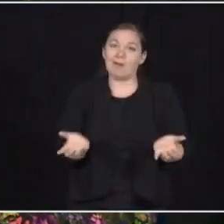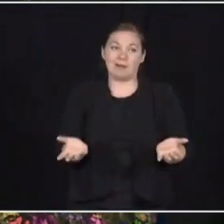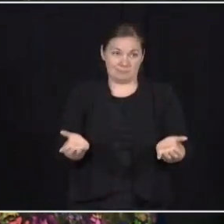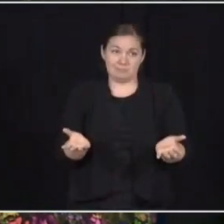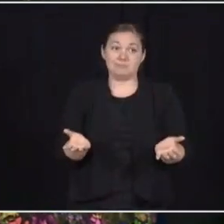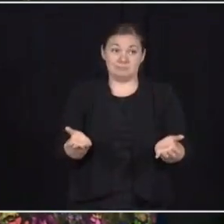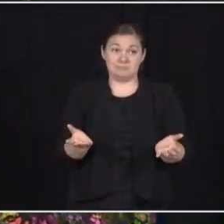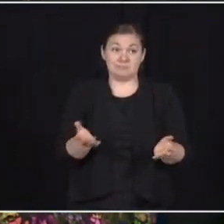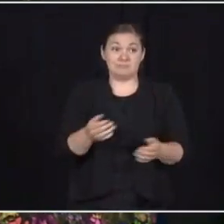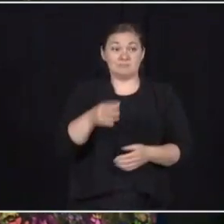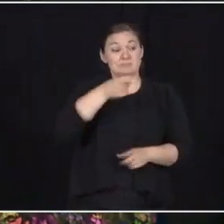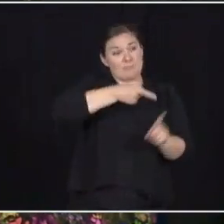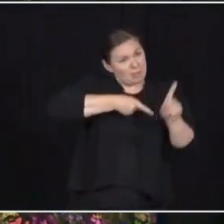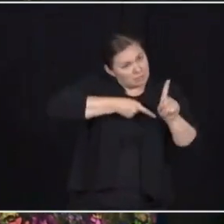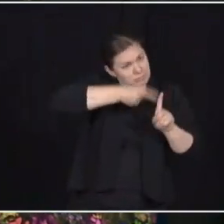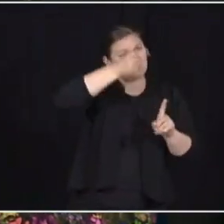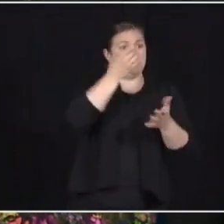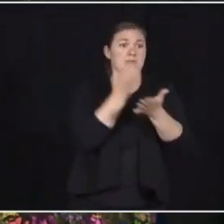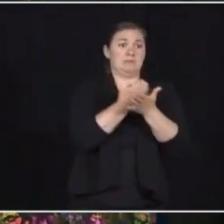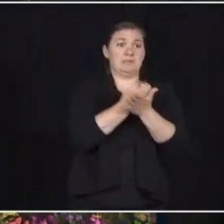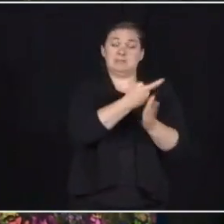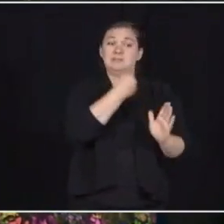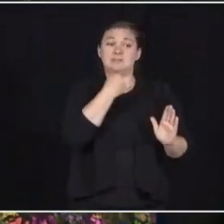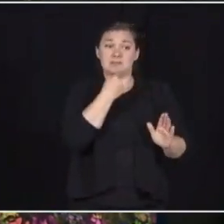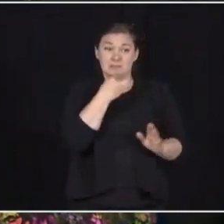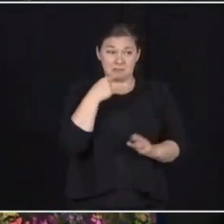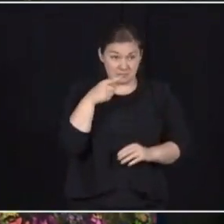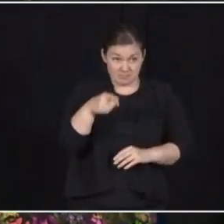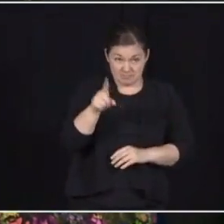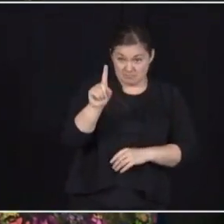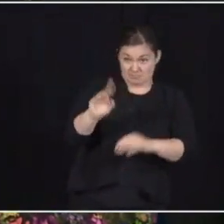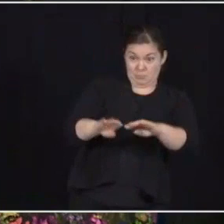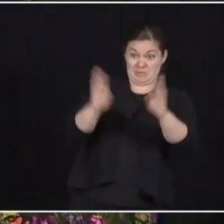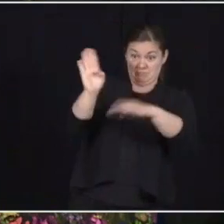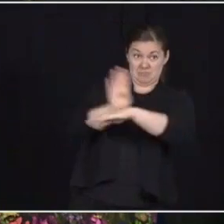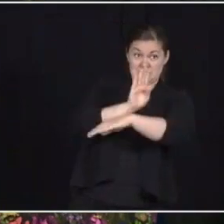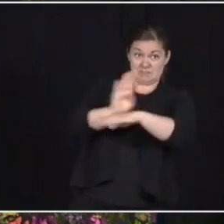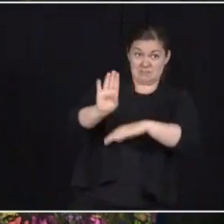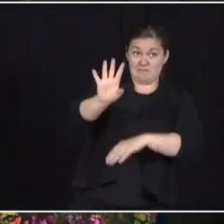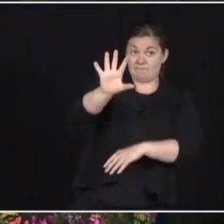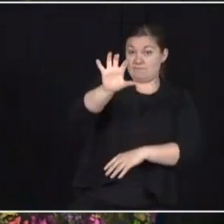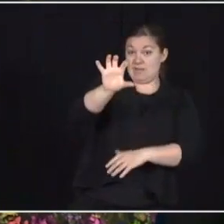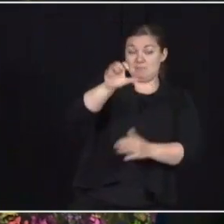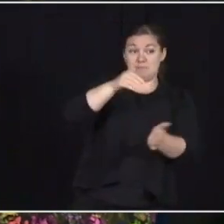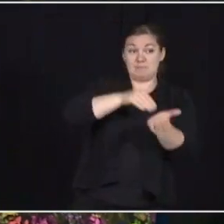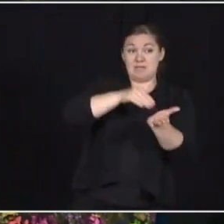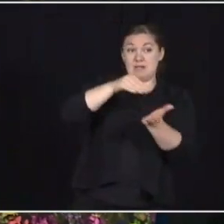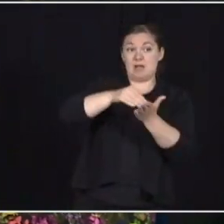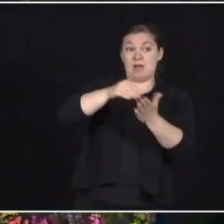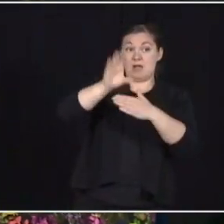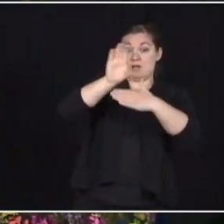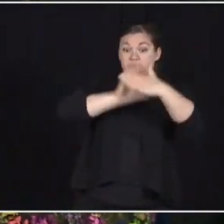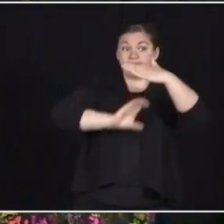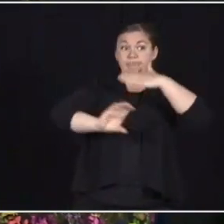and said "Doug, I was talking to a businessperson and they moved $500 million to the US because they needed to get building permits get